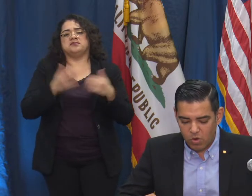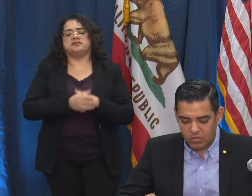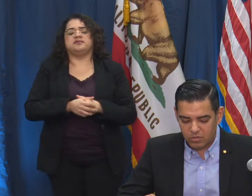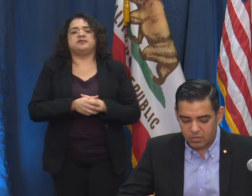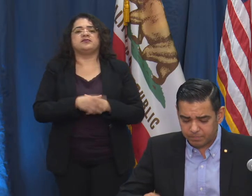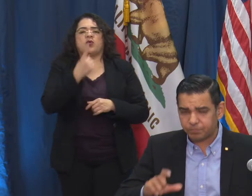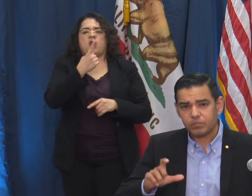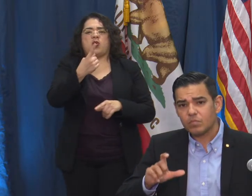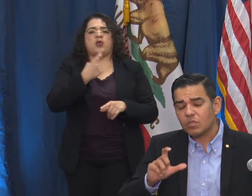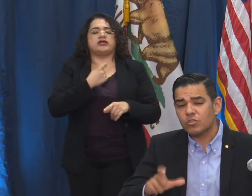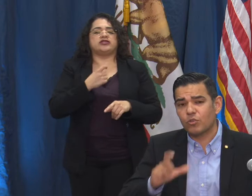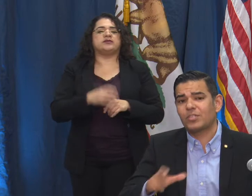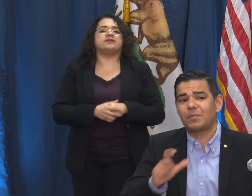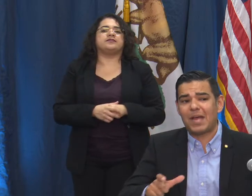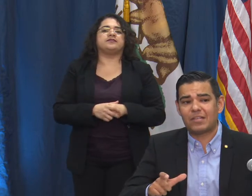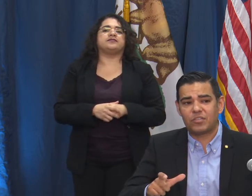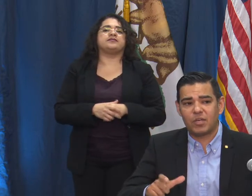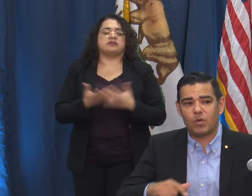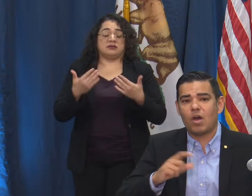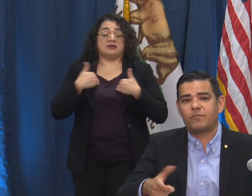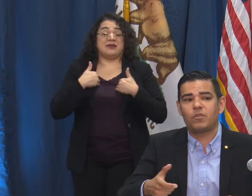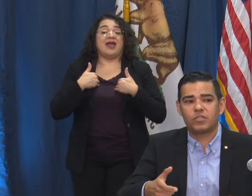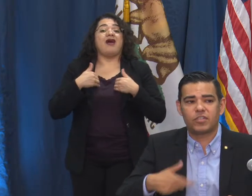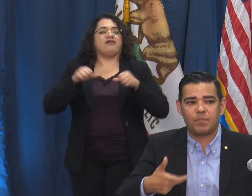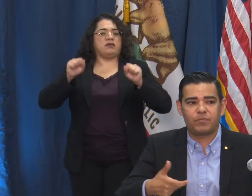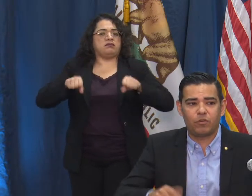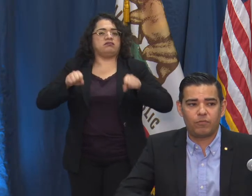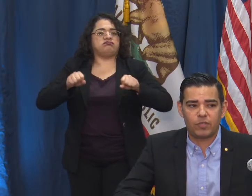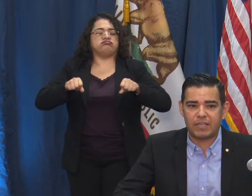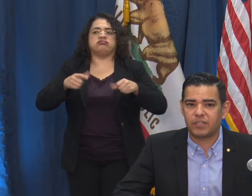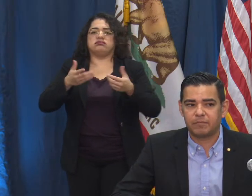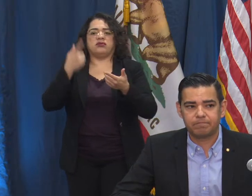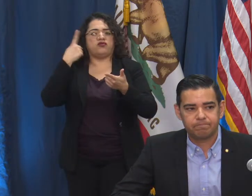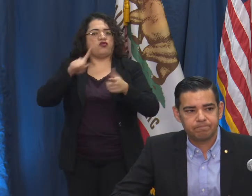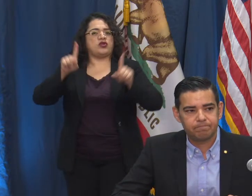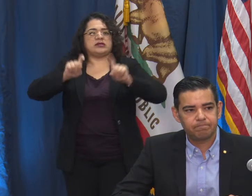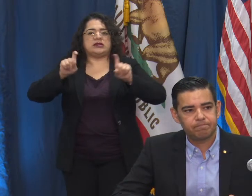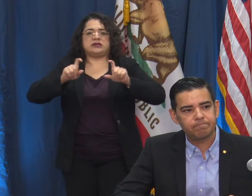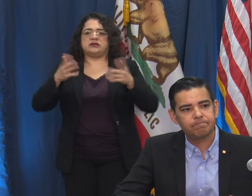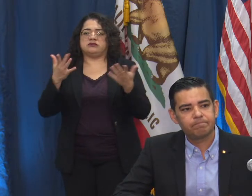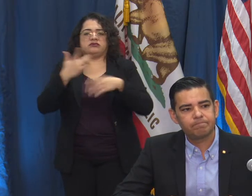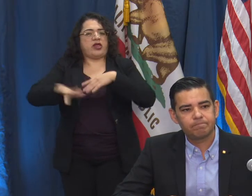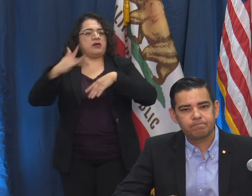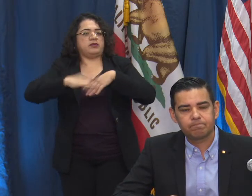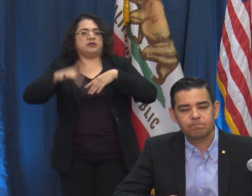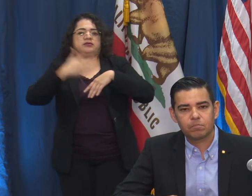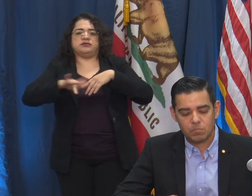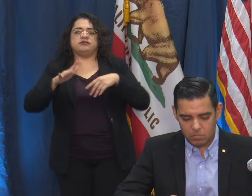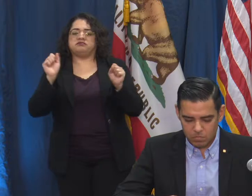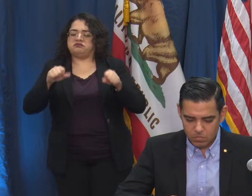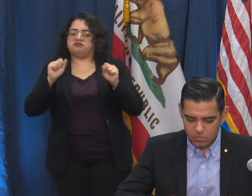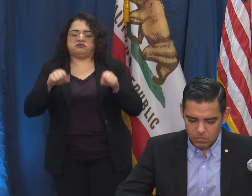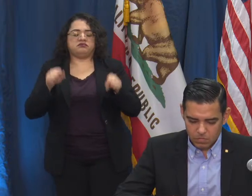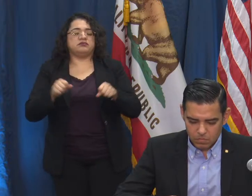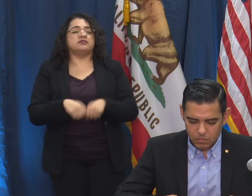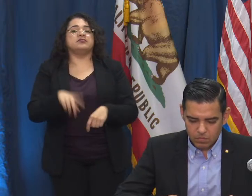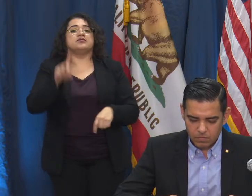the questions. So there is capacity and we want folks to sign up for testing. Absolutely Mayor, that was a question from Donna from The Daily Breeze and the